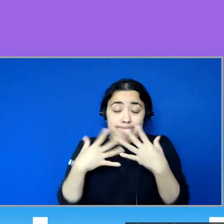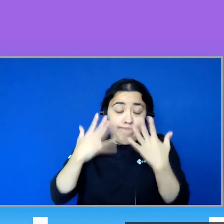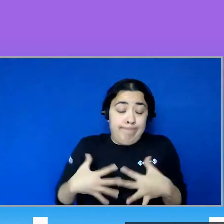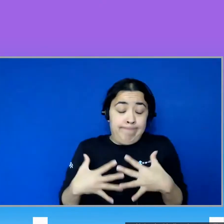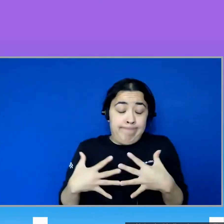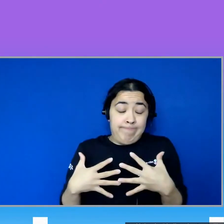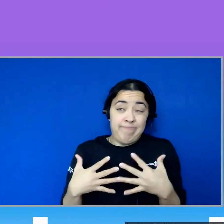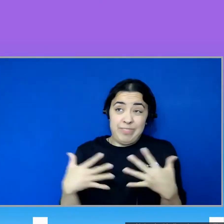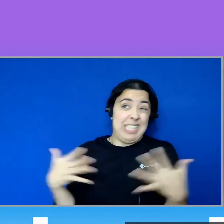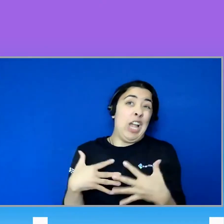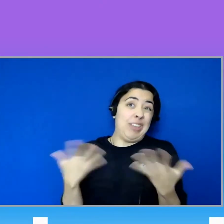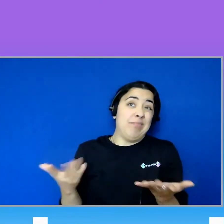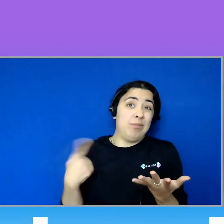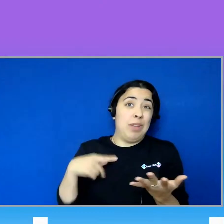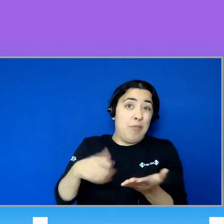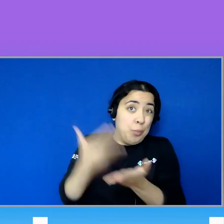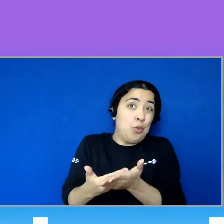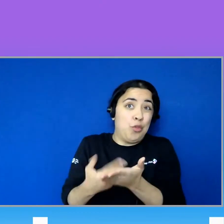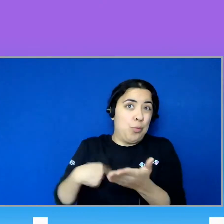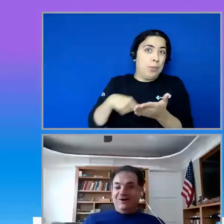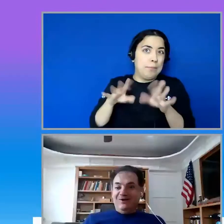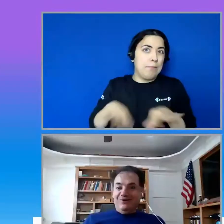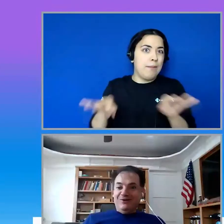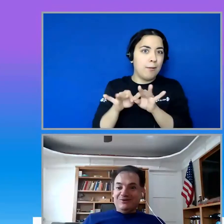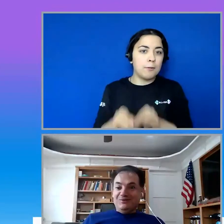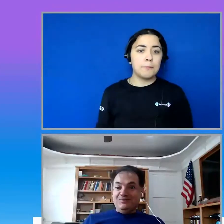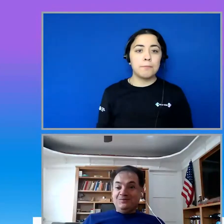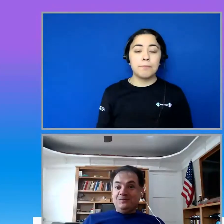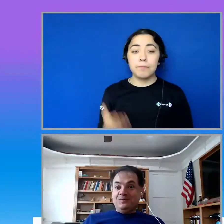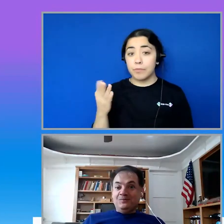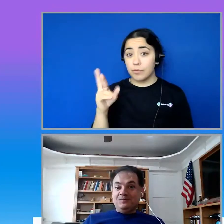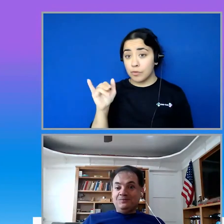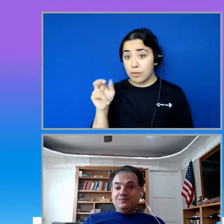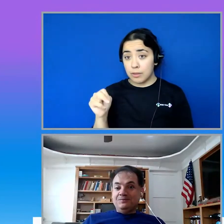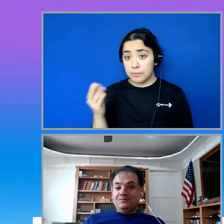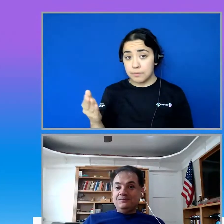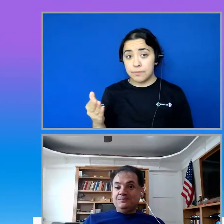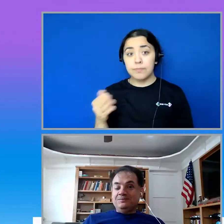horrifies me. Yeah. Ryan, you got another